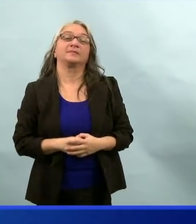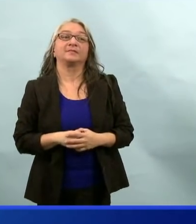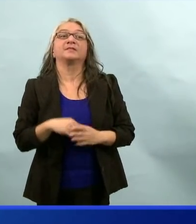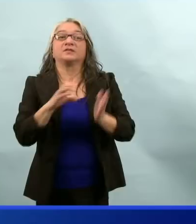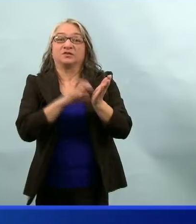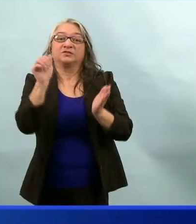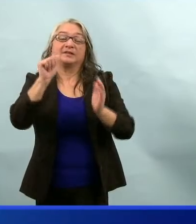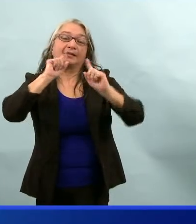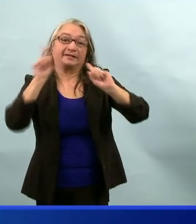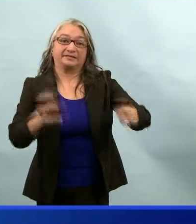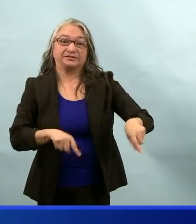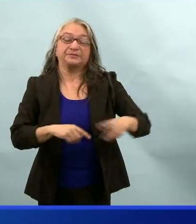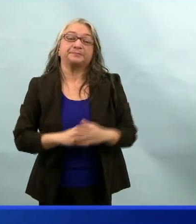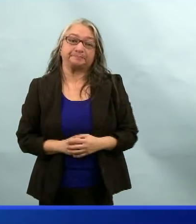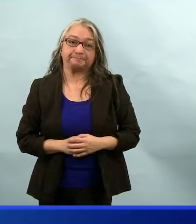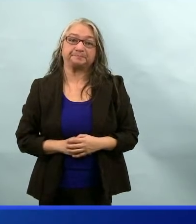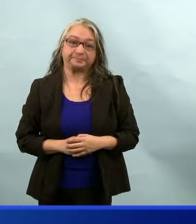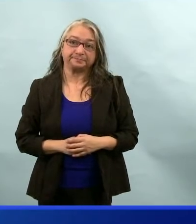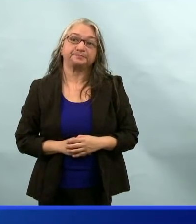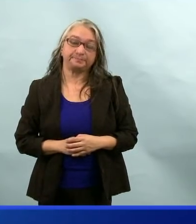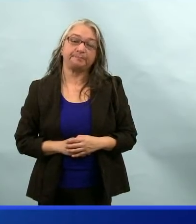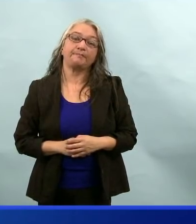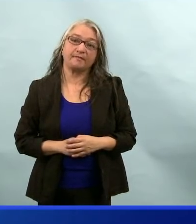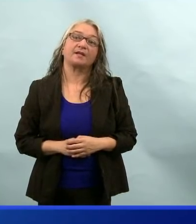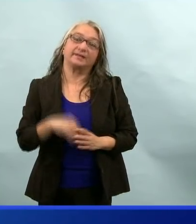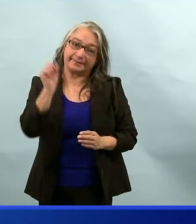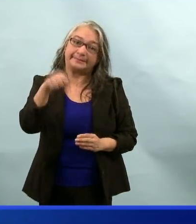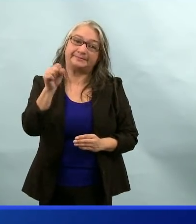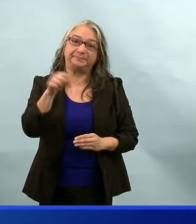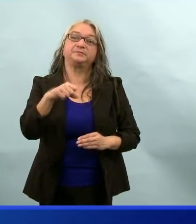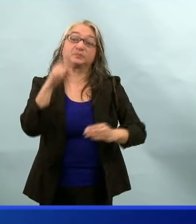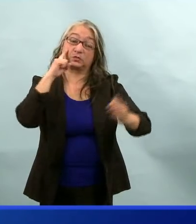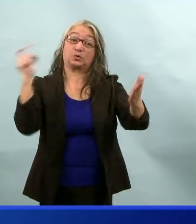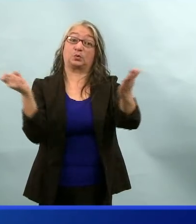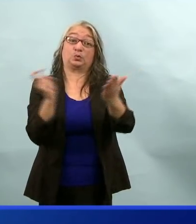always seen a bump up related to different types of holidays as well so we are we are cognizant